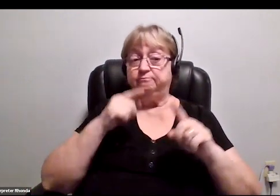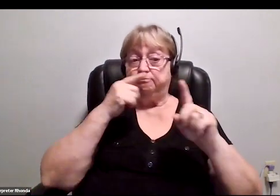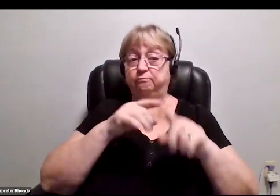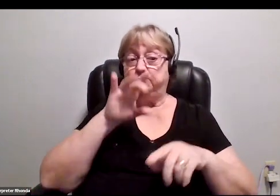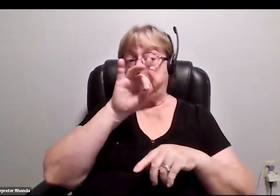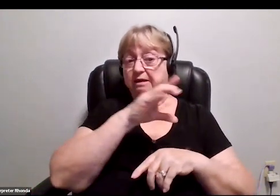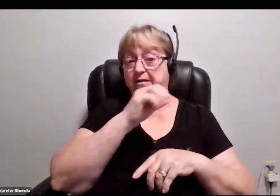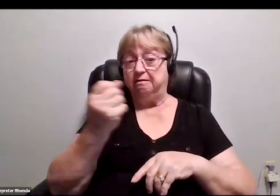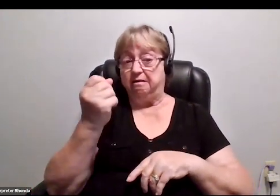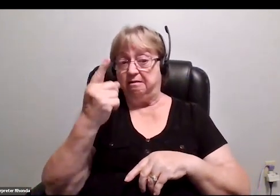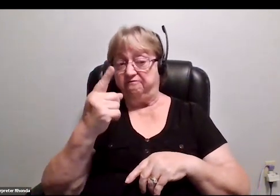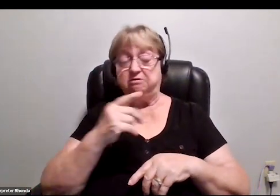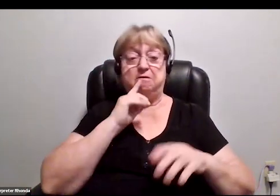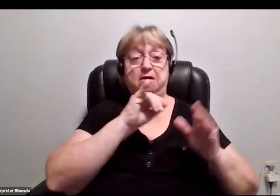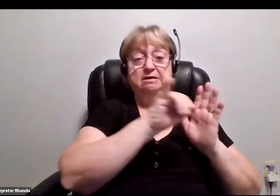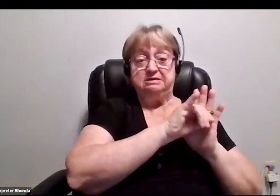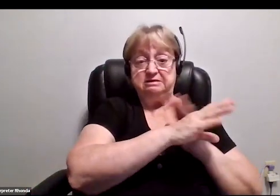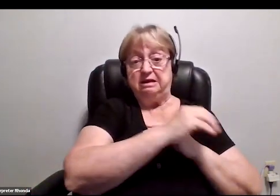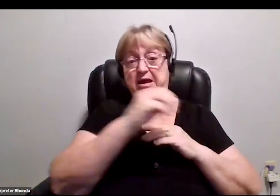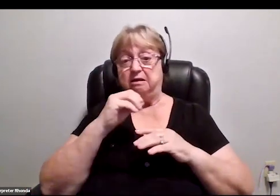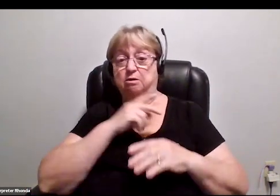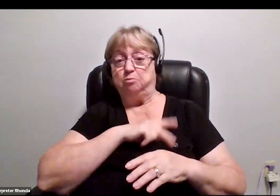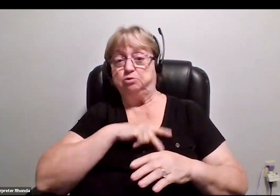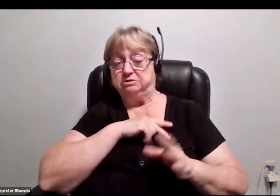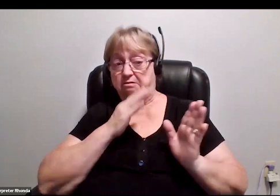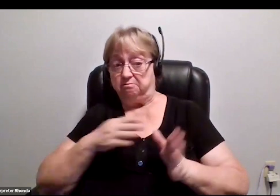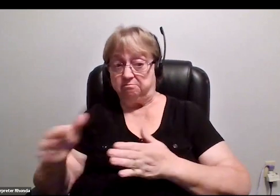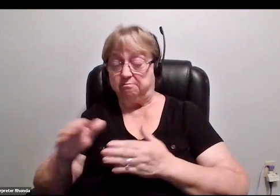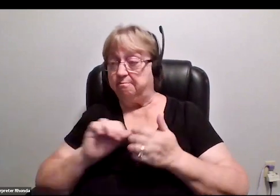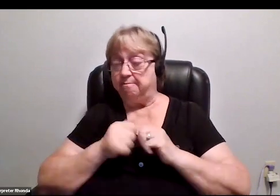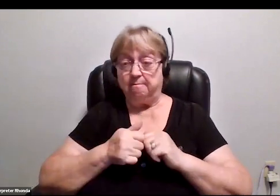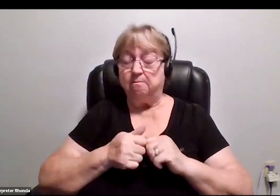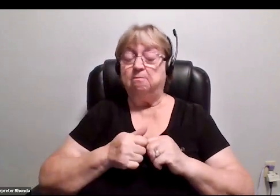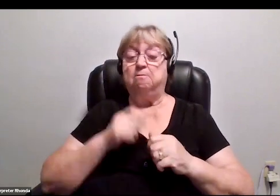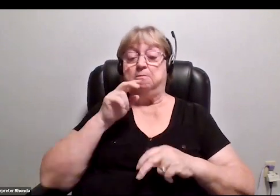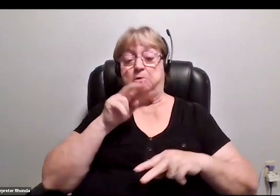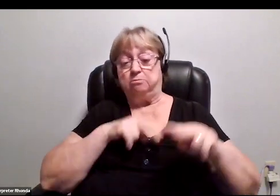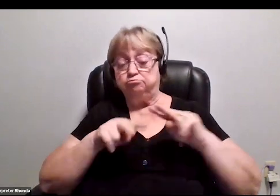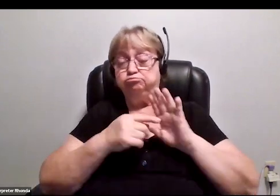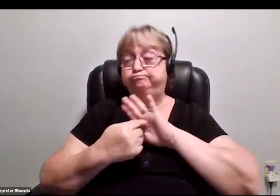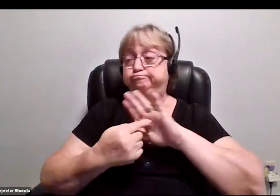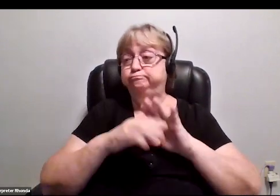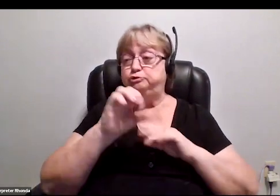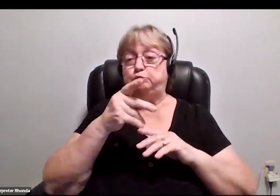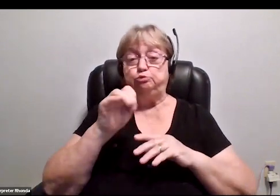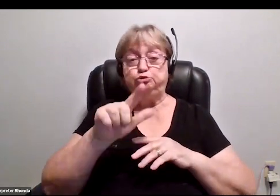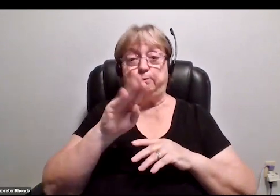personnel preparation. By exploring our identities through social media, posting on different platforms, we both had